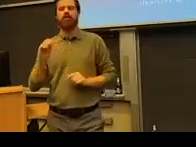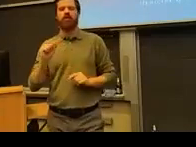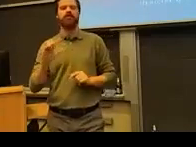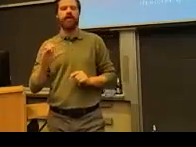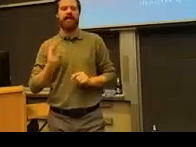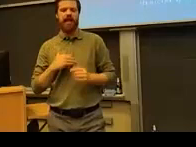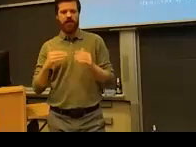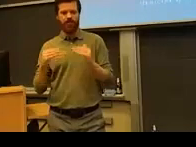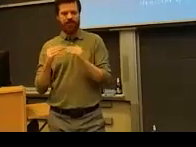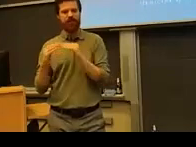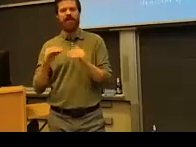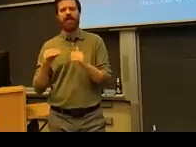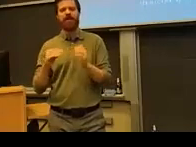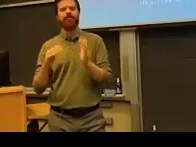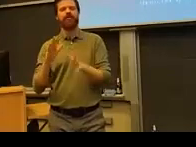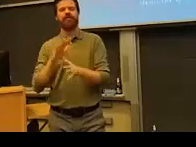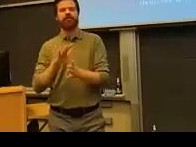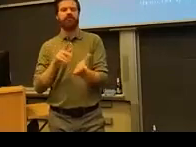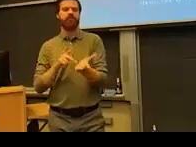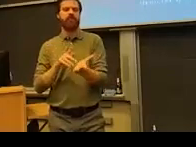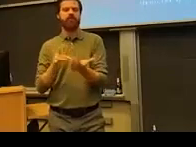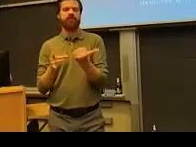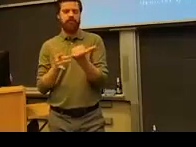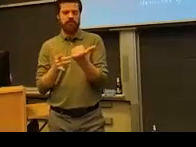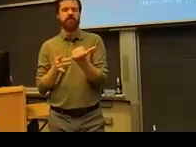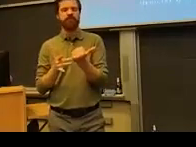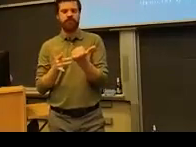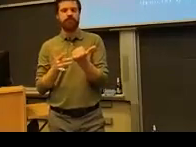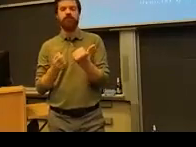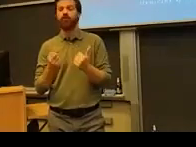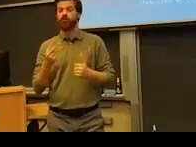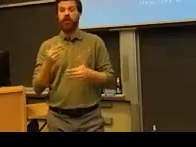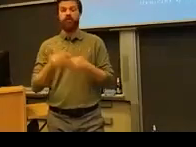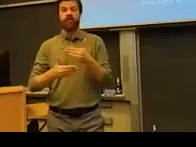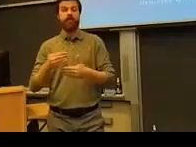and our senior psych tech um we were able to get 12-step programs to come to the unit which was